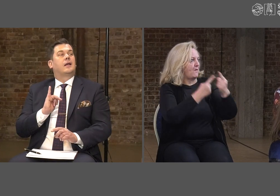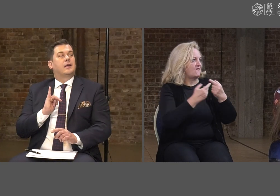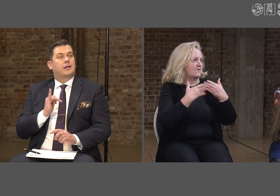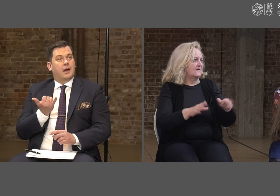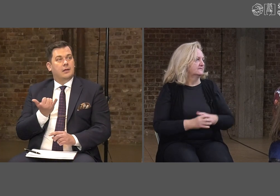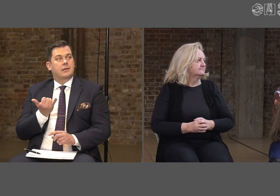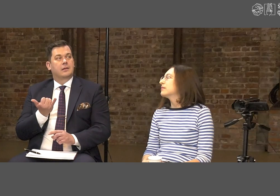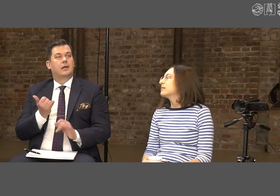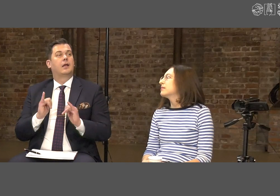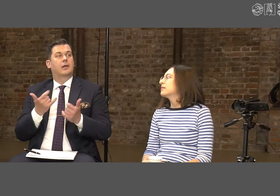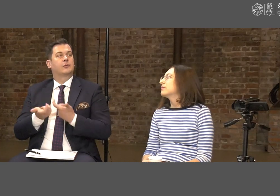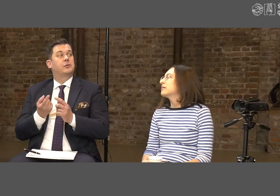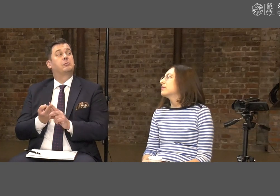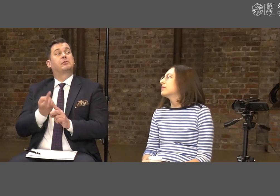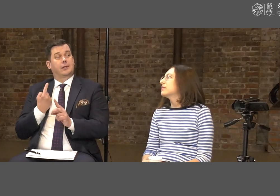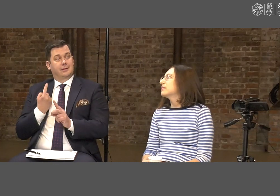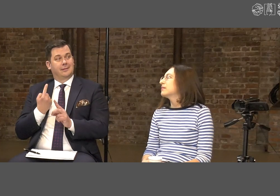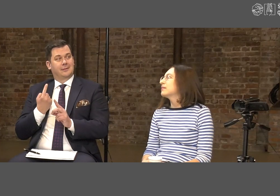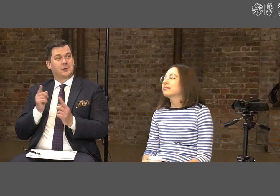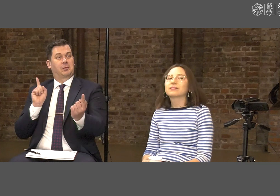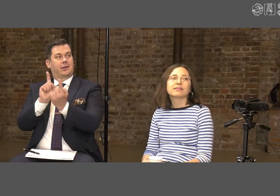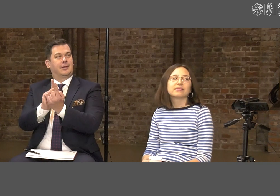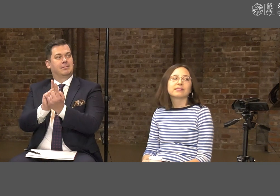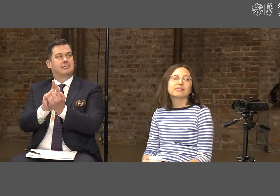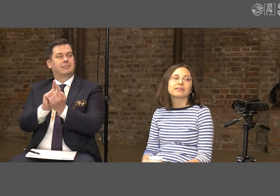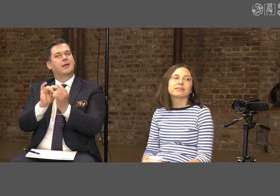[Tomasz]: How do you do that before the meeting?